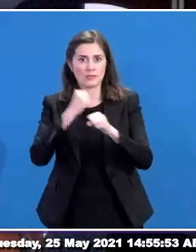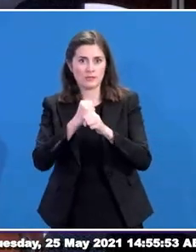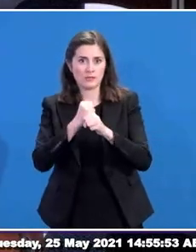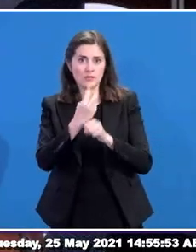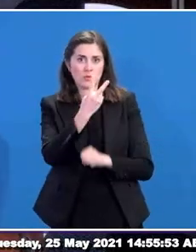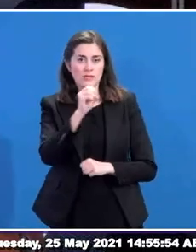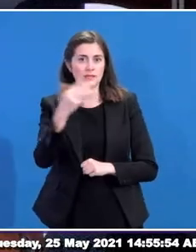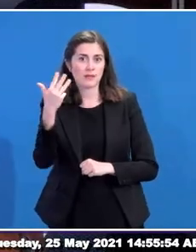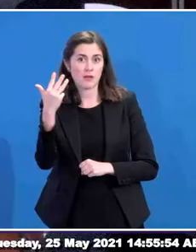That's correct.